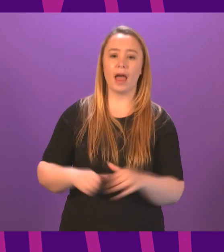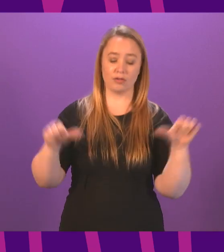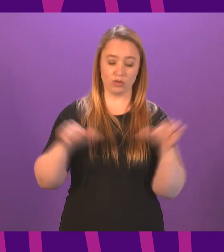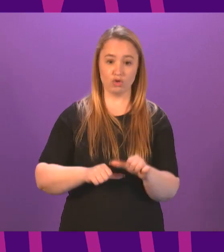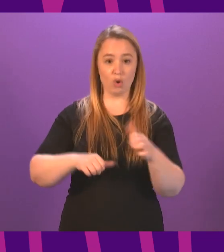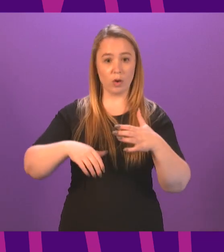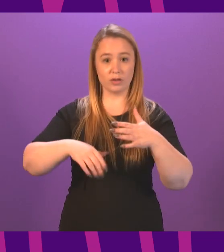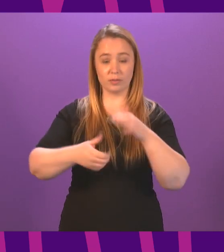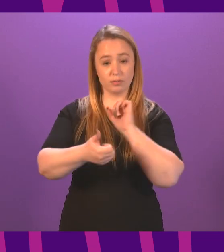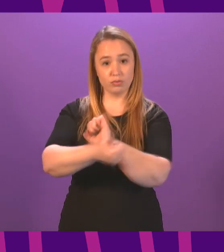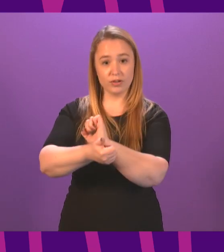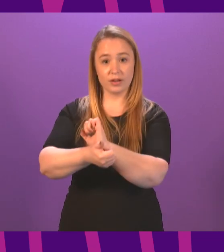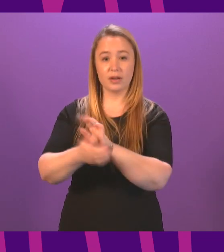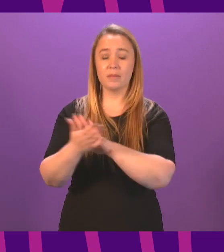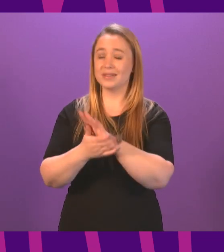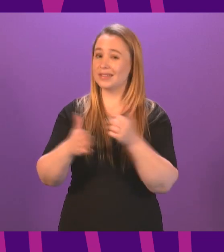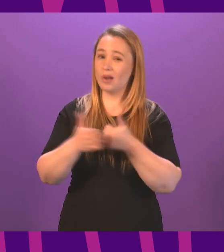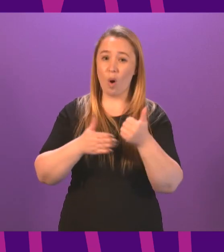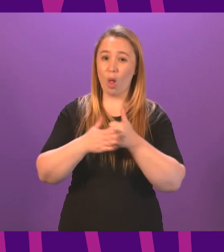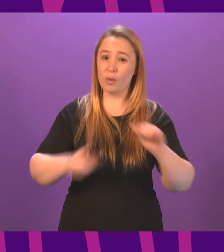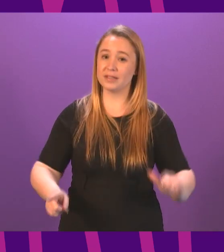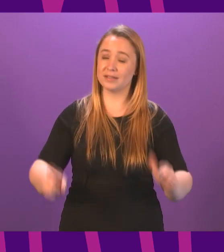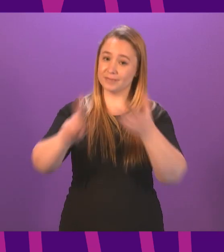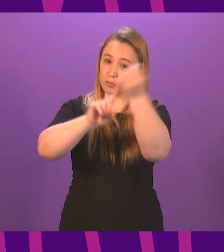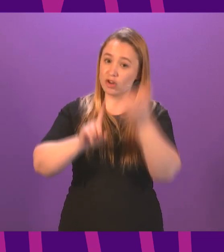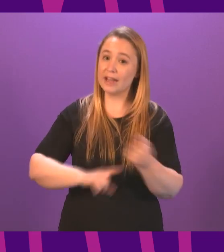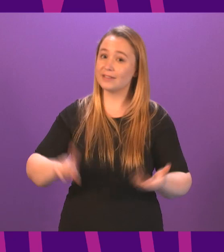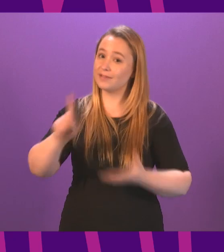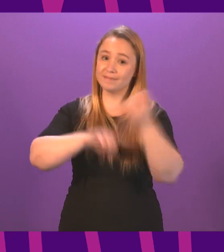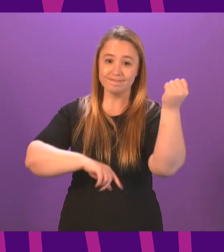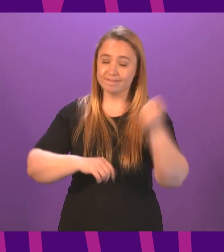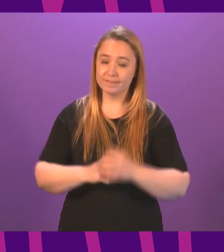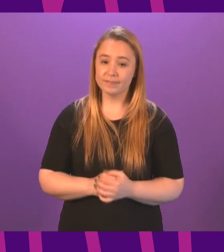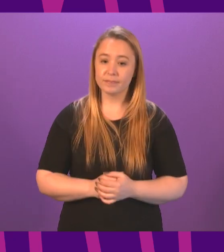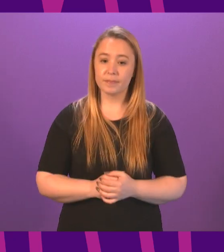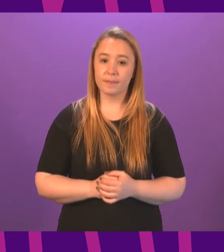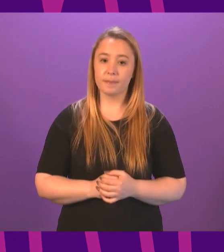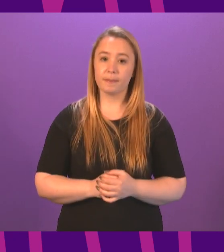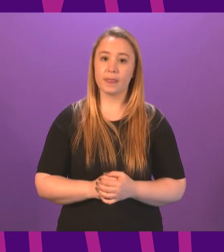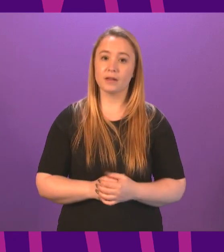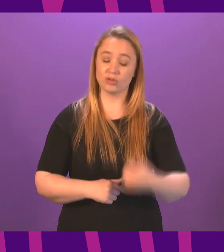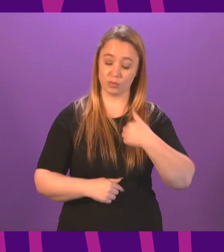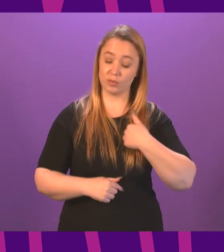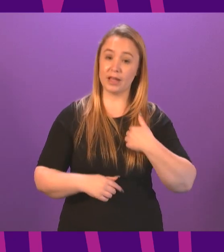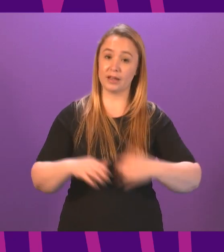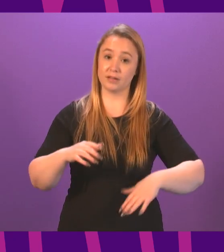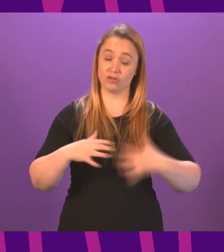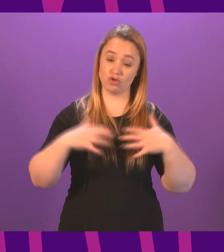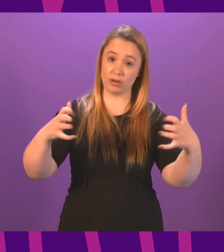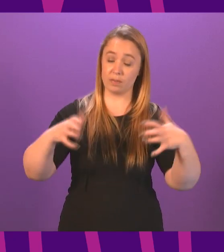that, across the chamber, we are unanimously clear about how abhorrent it is for anybody